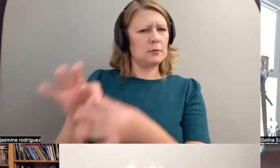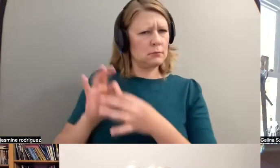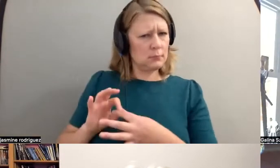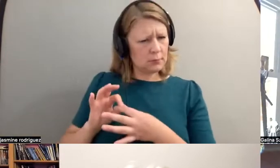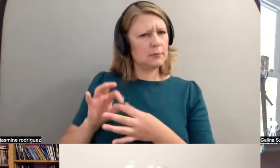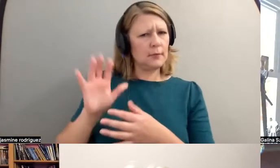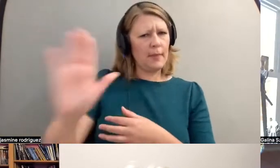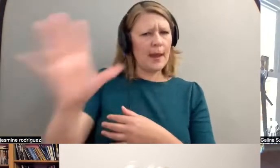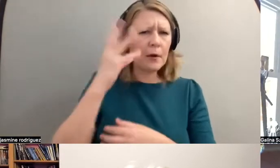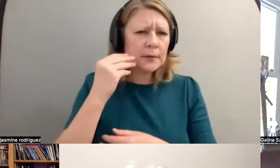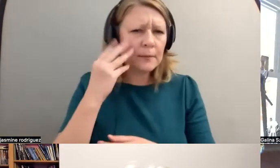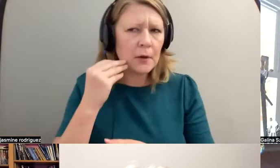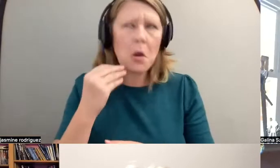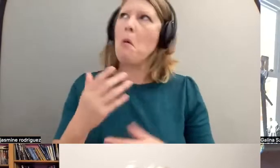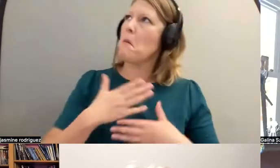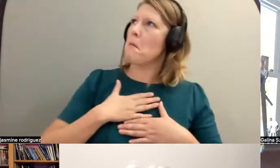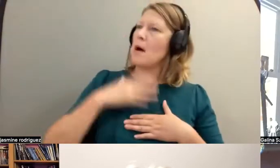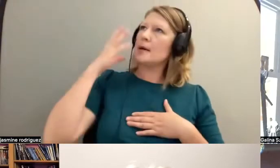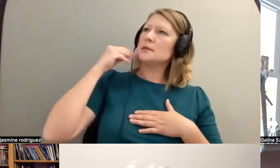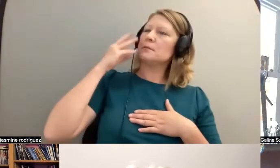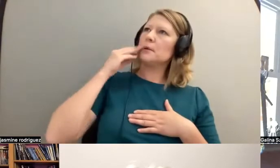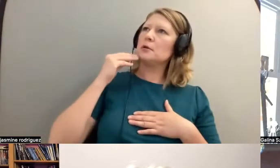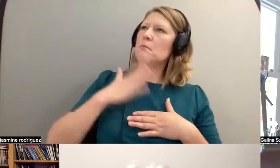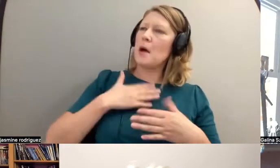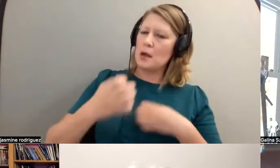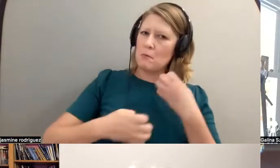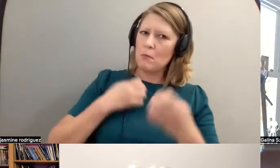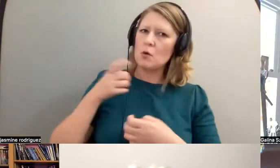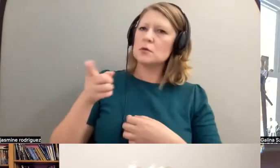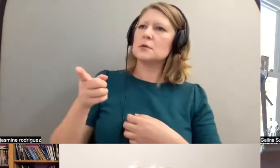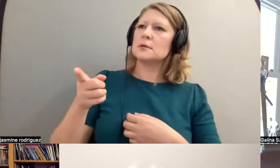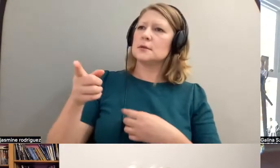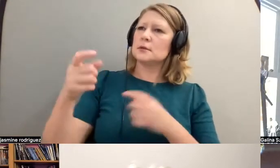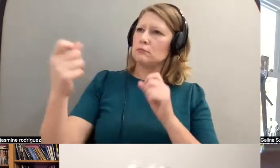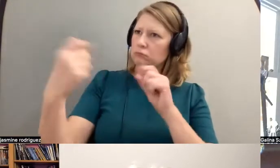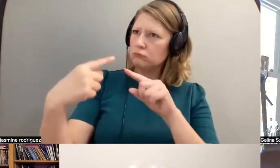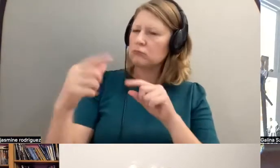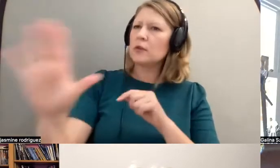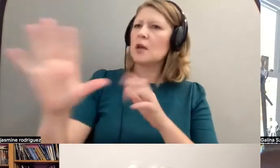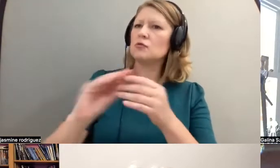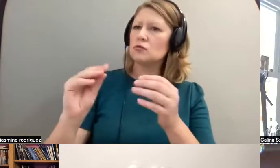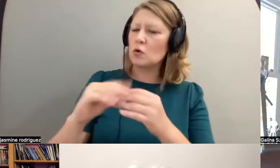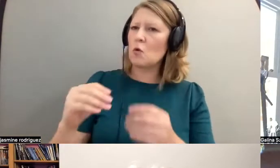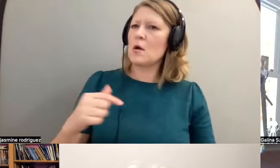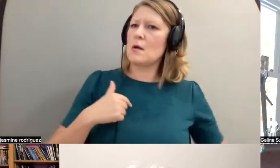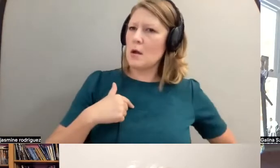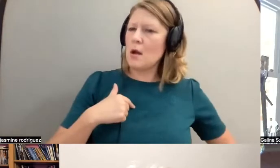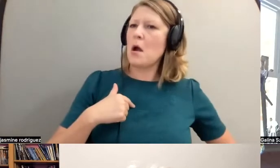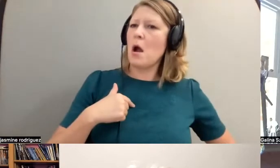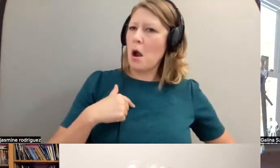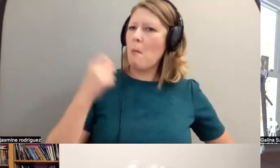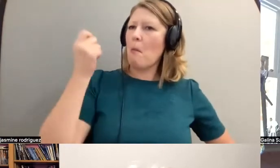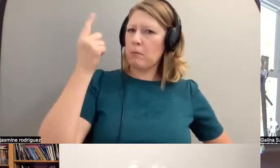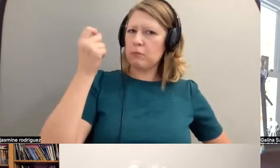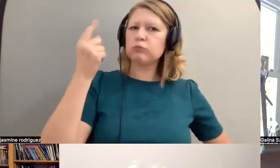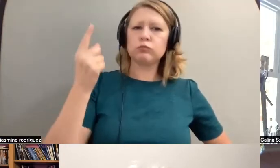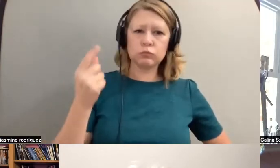I recognized myself in a person, and the story. And I think that that shows that art is